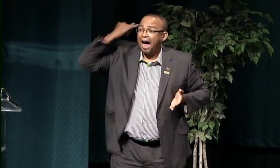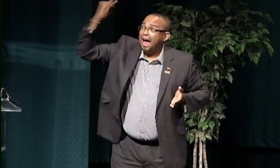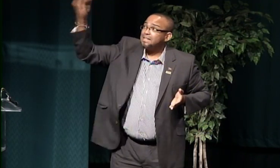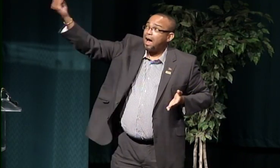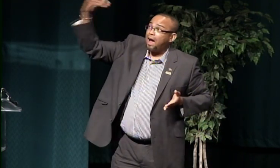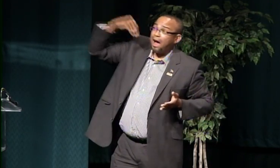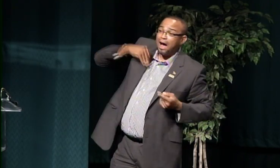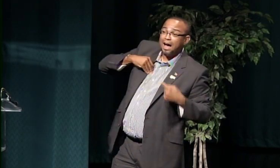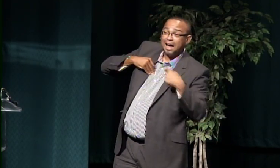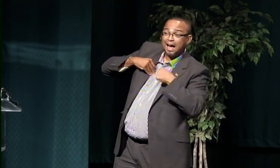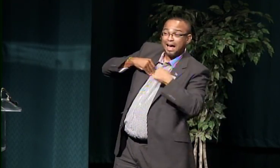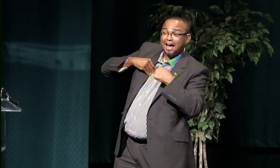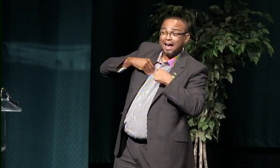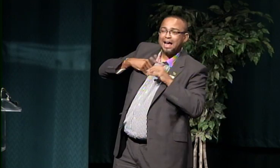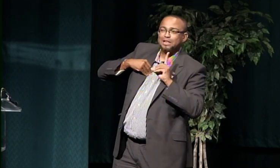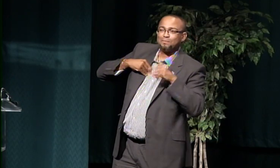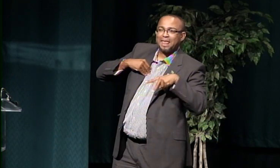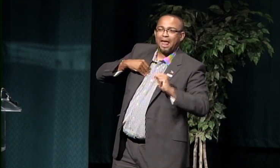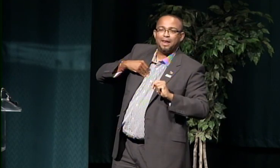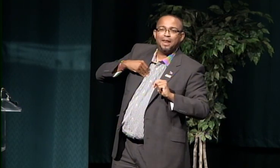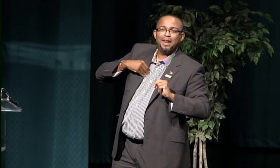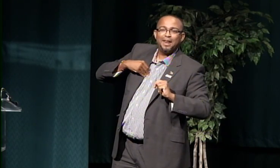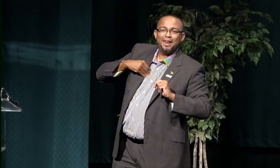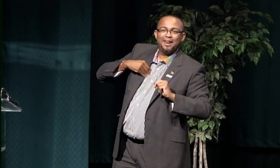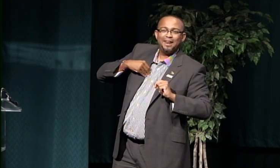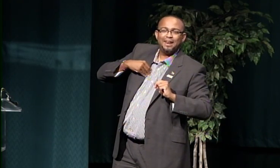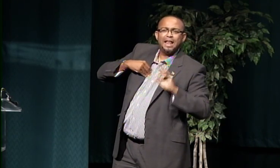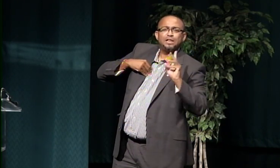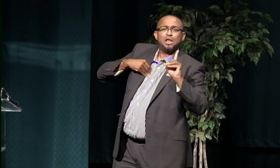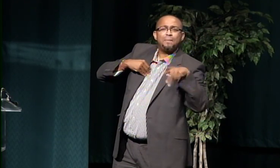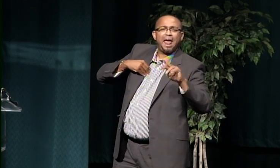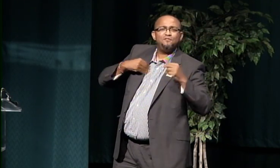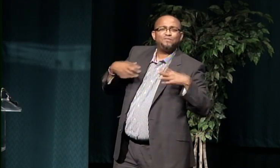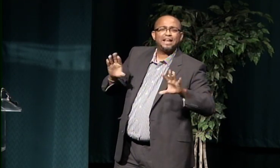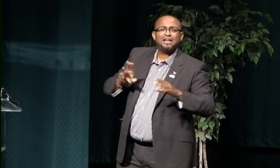We asked for changes in what types of rights were given to us.